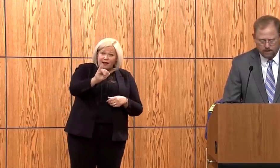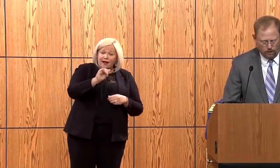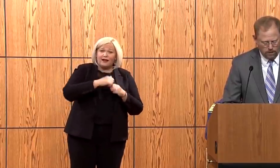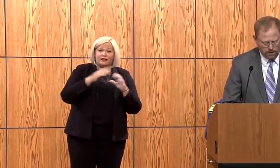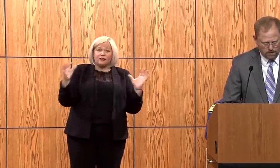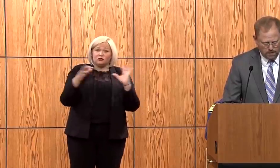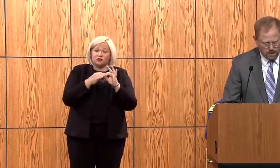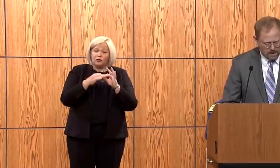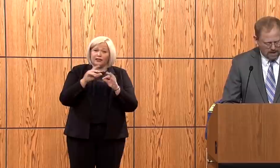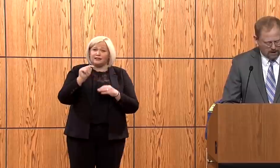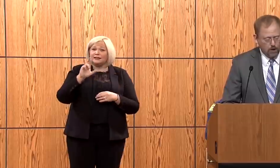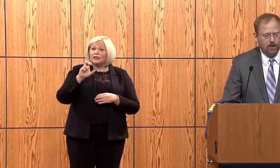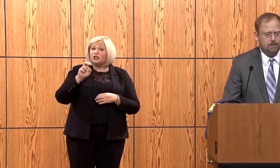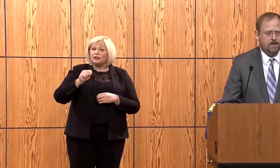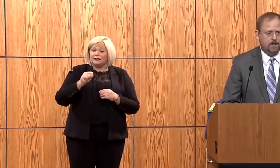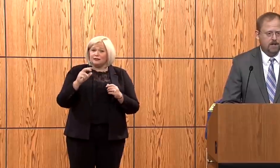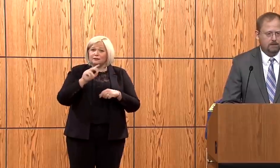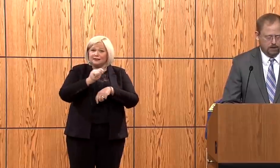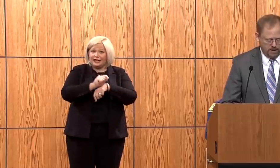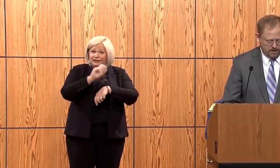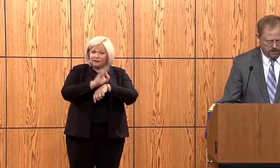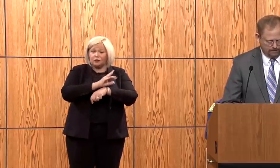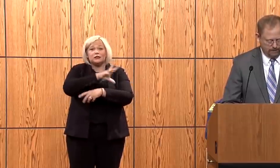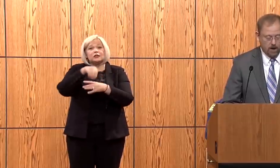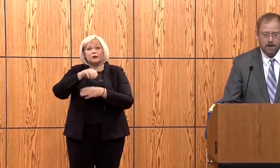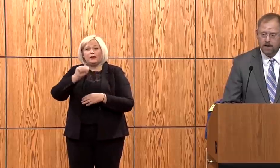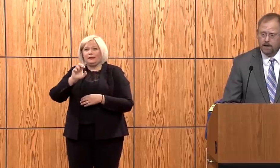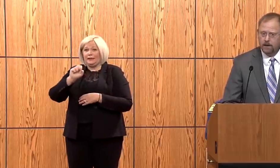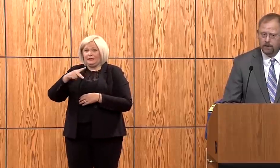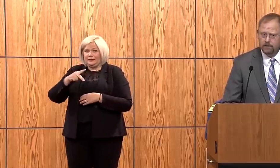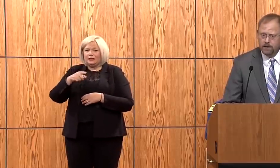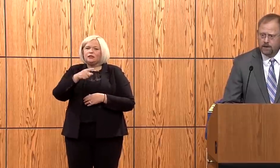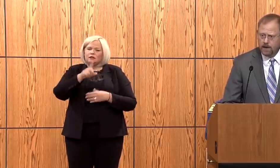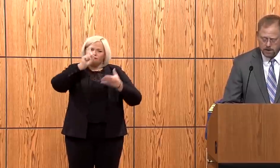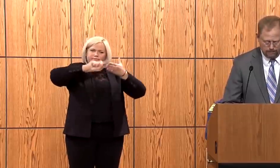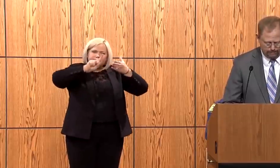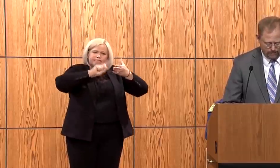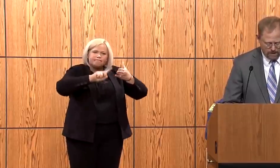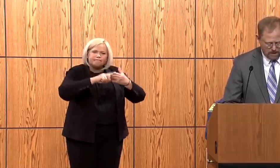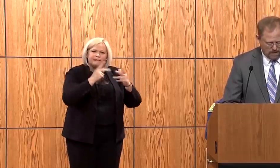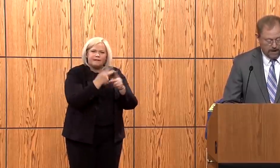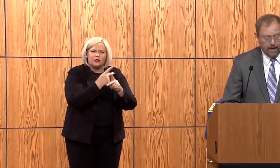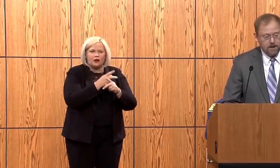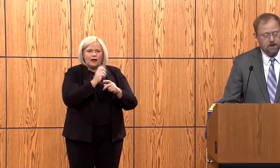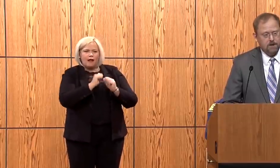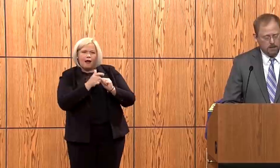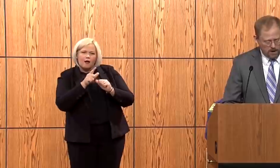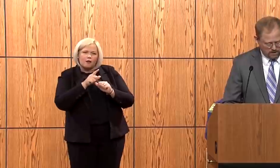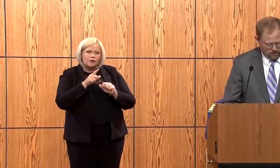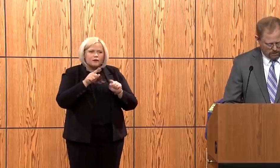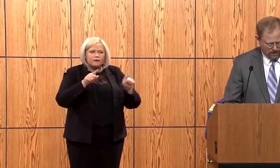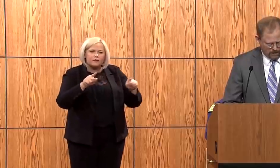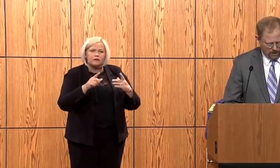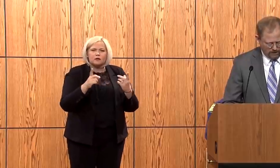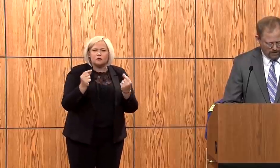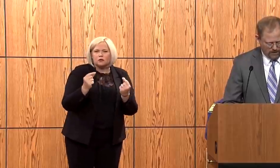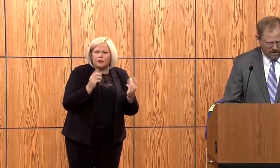THIS INVESTIGATION IS ONGOING. AGENTS OF THE DETROIT FIELD AGENTS OF THE DETROIT FIELD OFFICE OF THE FBI AND OTHER OFFICE OF THE FBI AND OTHER MEMBERS OF THEIR JOINT TERRORISM MEMBERS OF THEIR JOINT TERRORISM TASK FORCE, INCLUDING THE TASK FORCE, INCLUDING THE MICHIGAN STATE POLICE, ARE